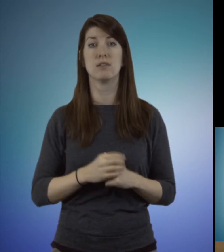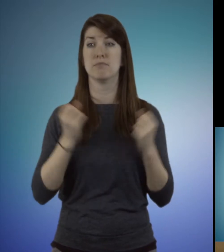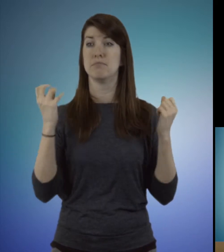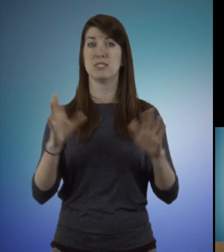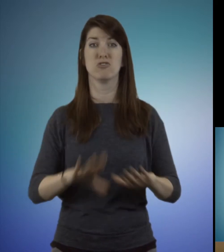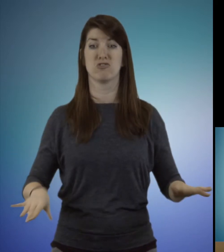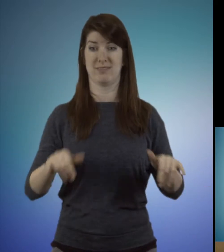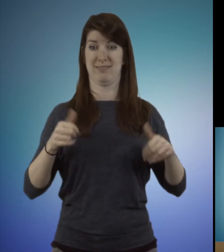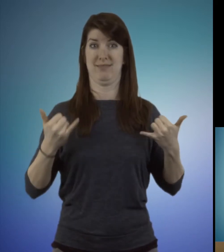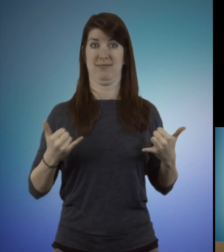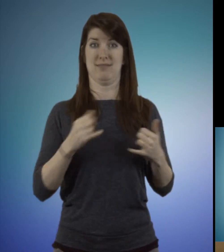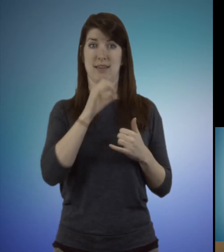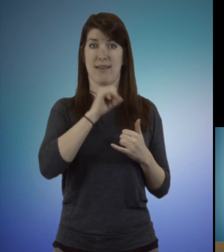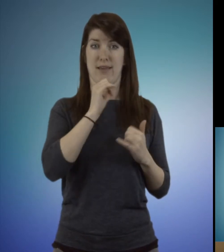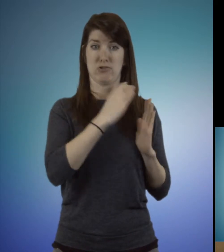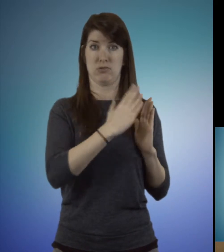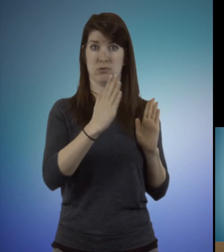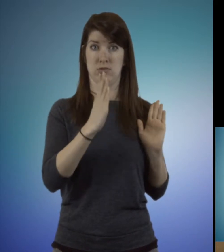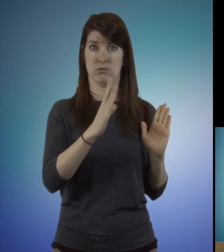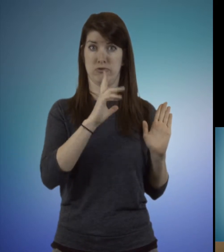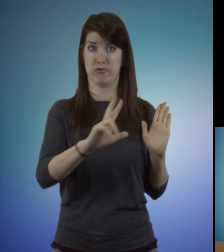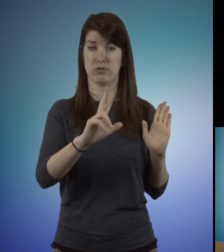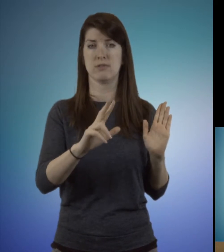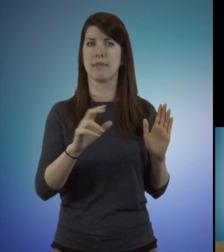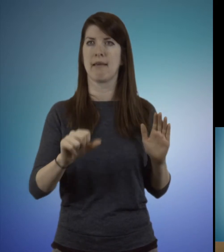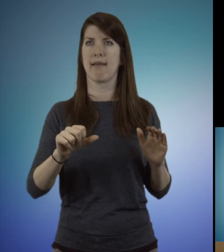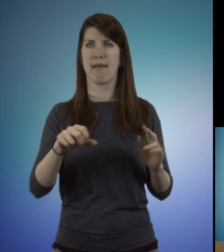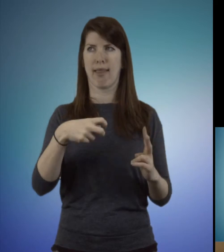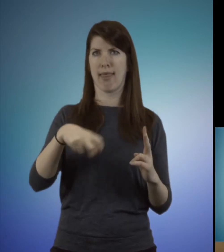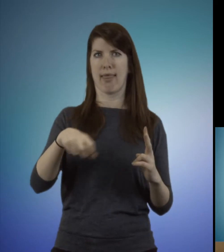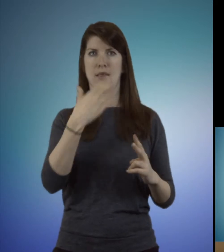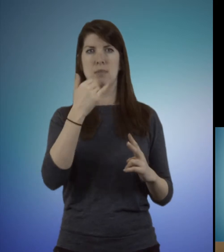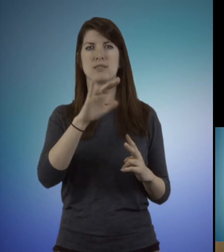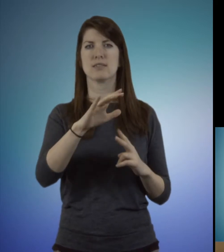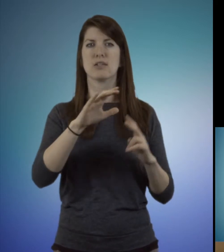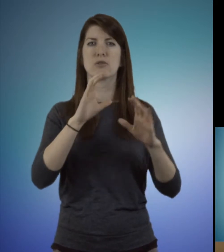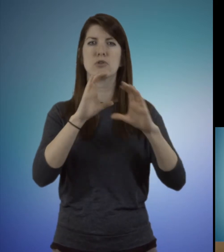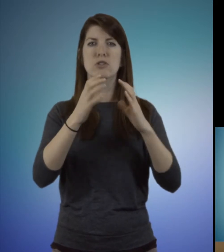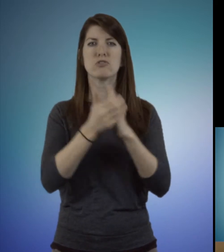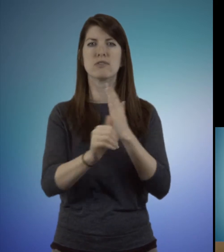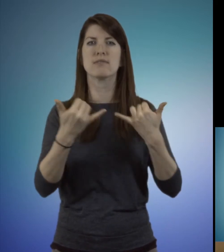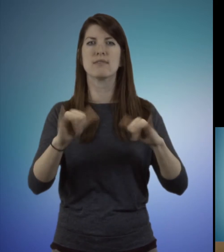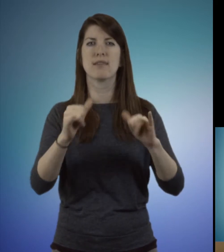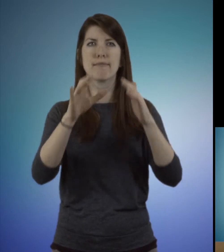And a lot of children at this age experience that ability because they are still developing their overall communication skills.